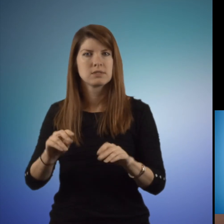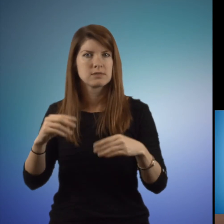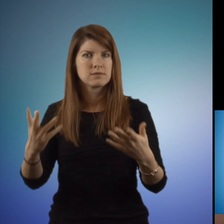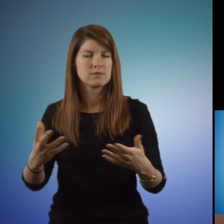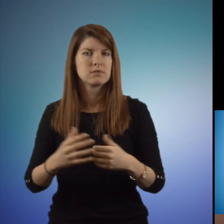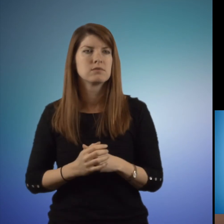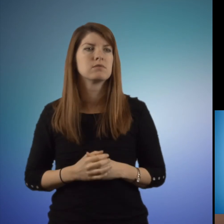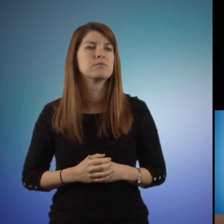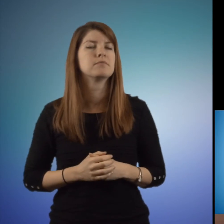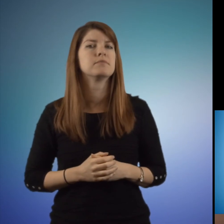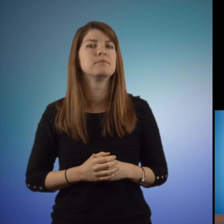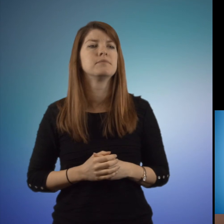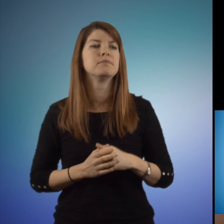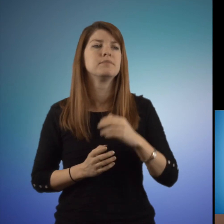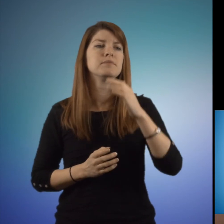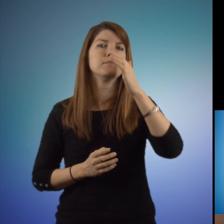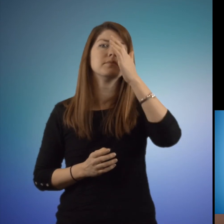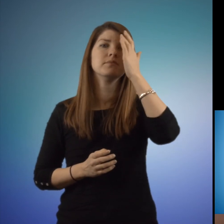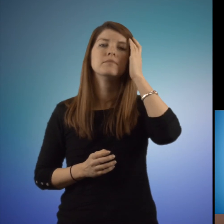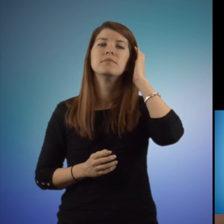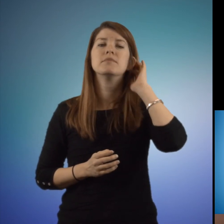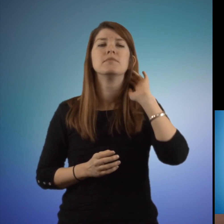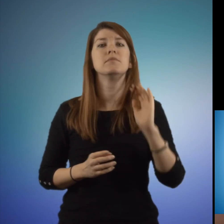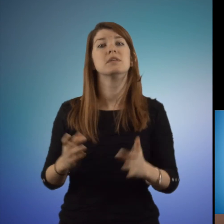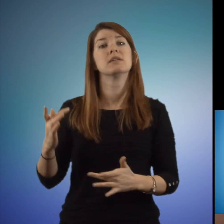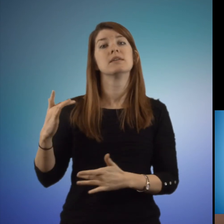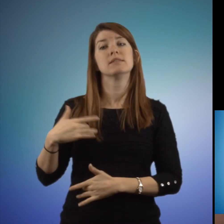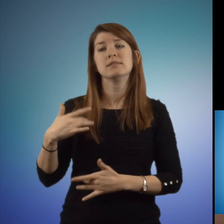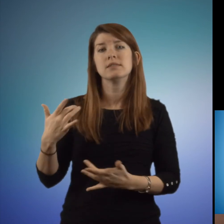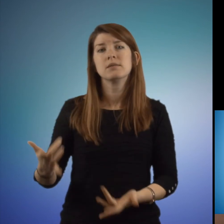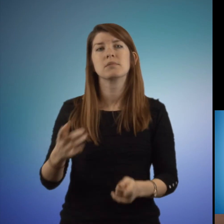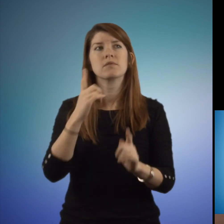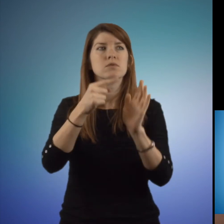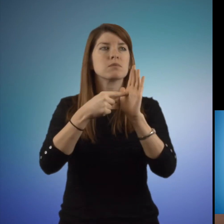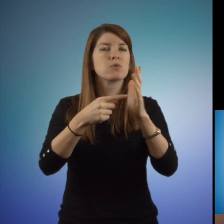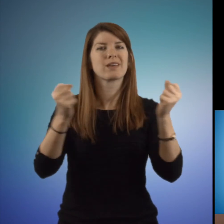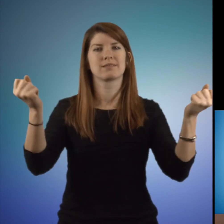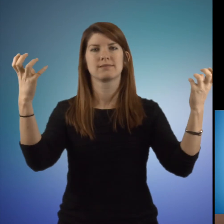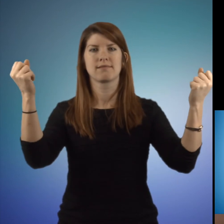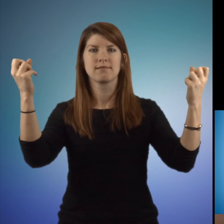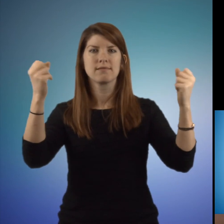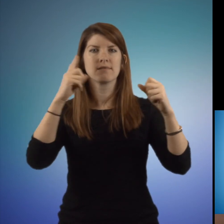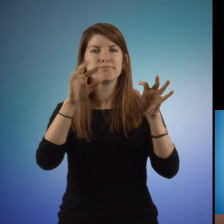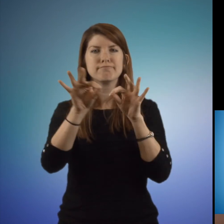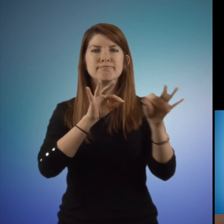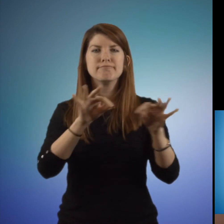Typically we're allowed to sign instructions for tests.